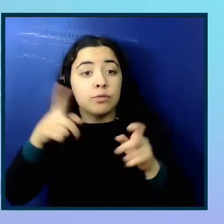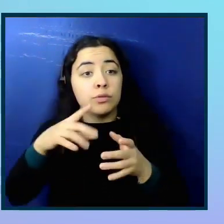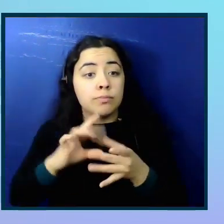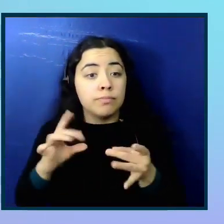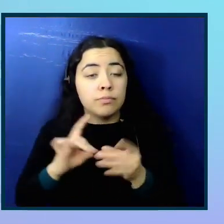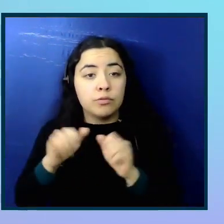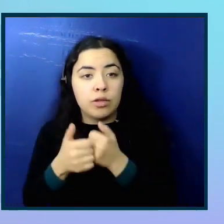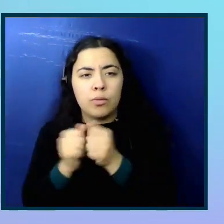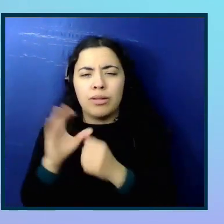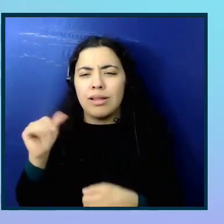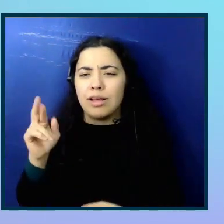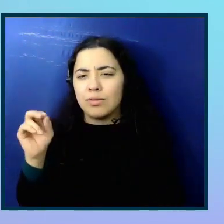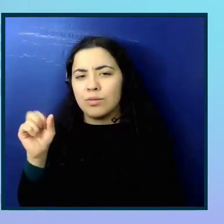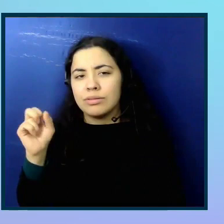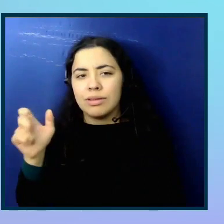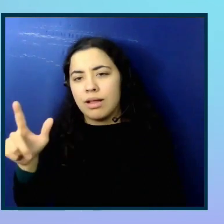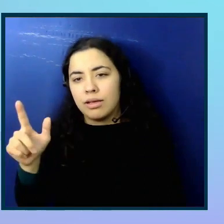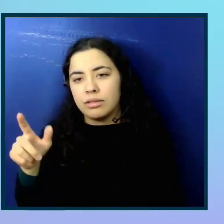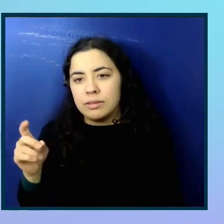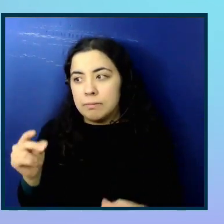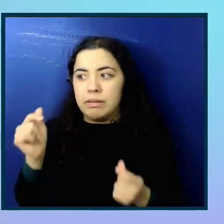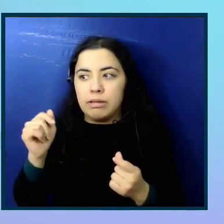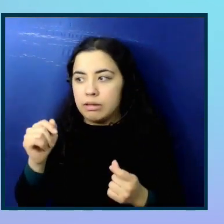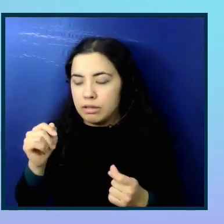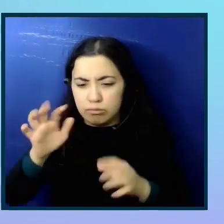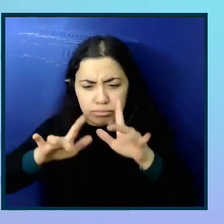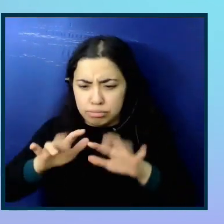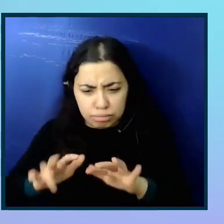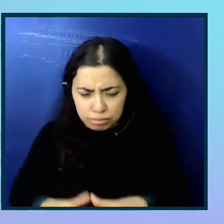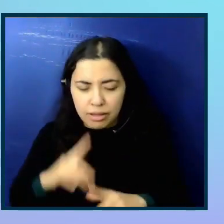in particular, and that immediately picked up in a chat, lots of residents about that being a challenge,